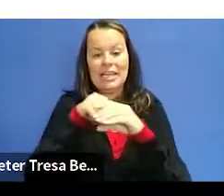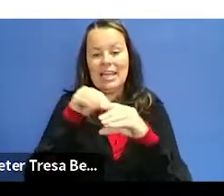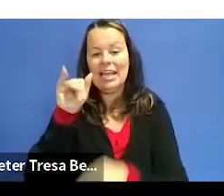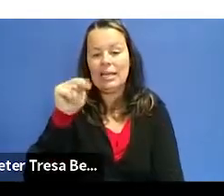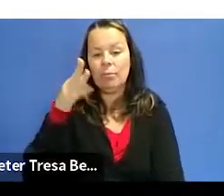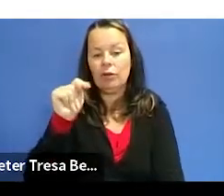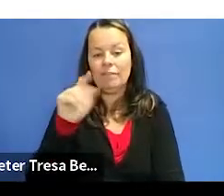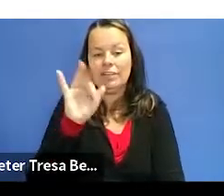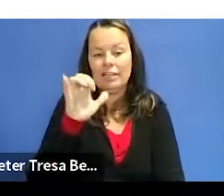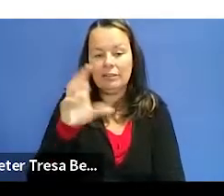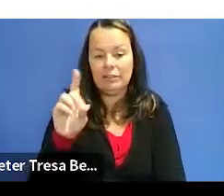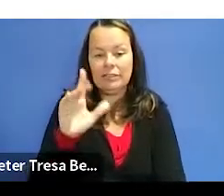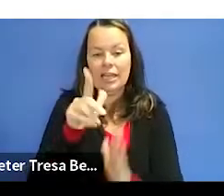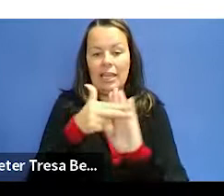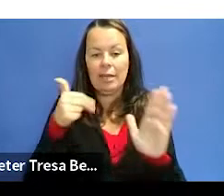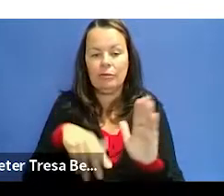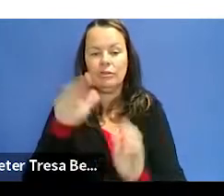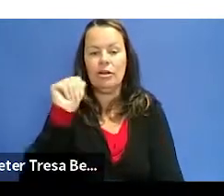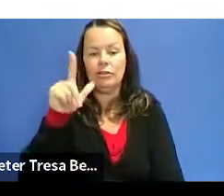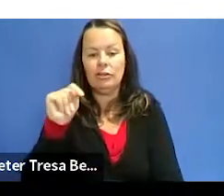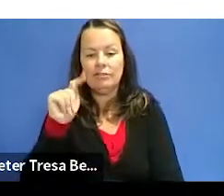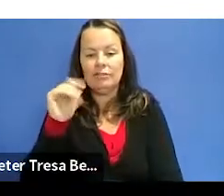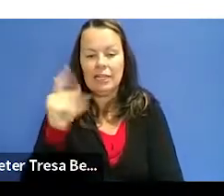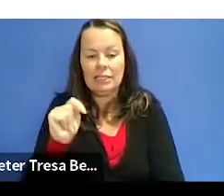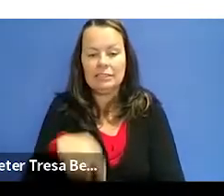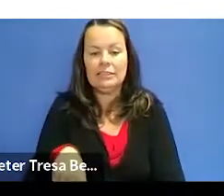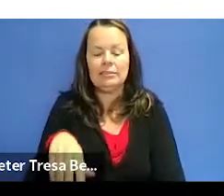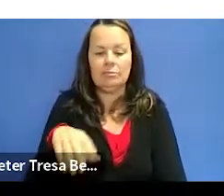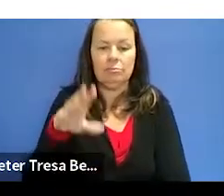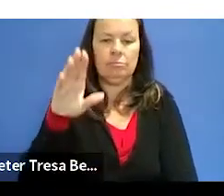Links, have text labels, proper use of ARIA and sufficient color contrast.